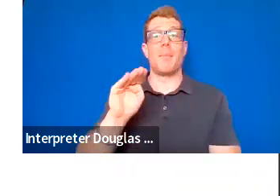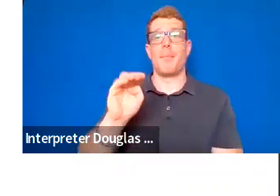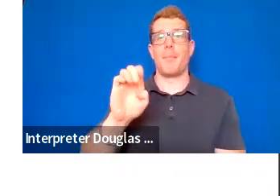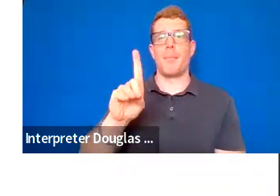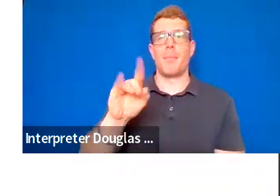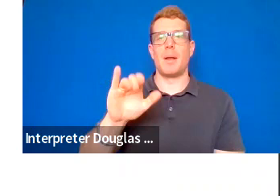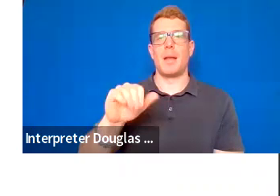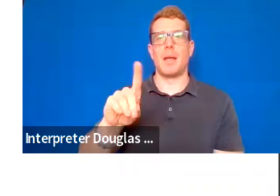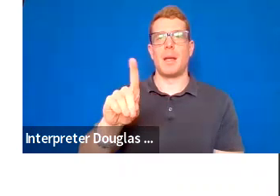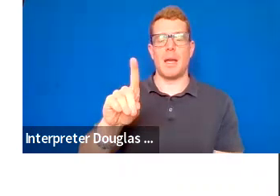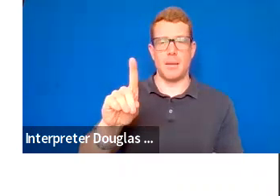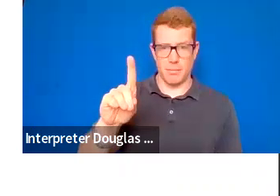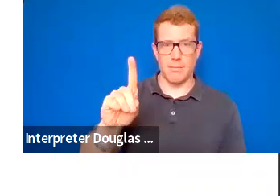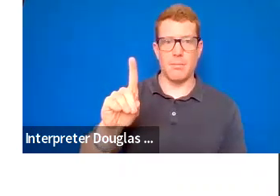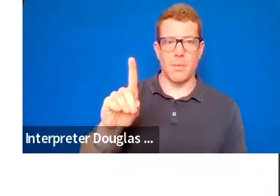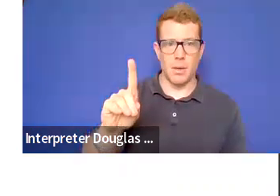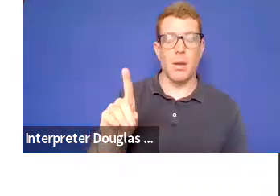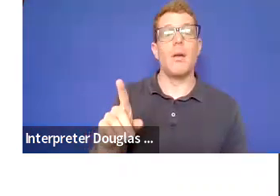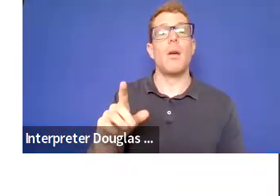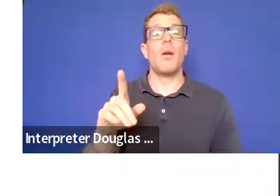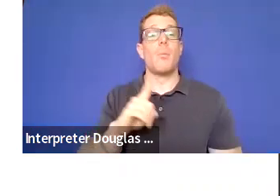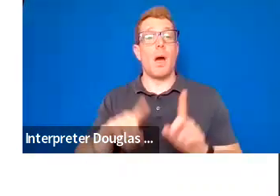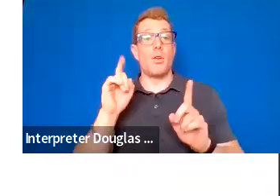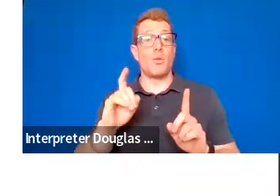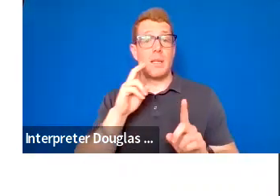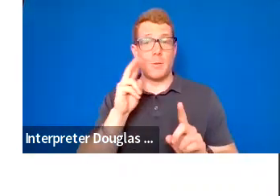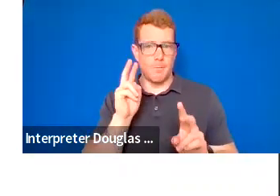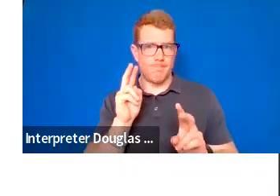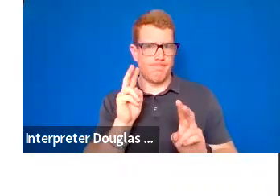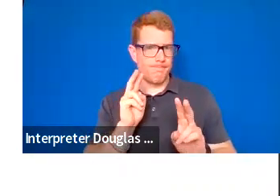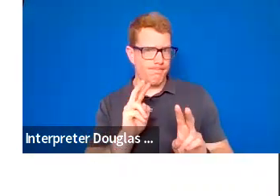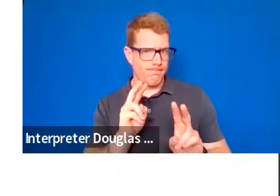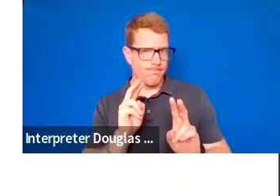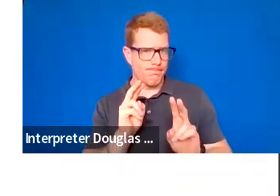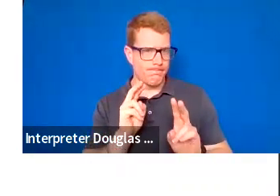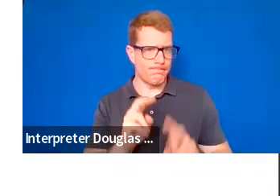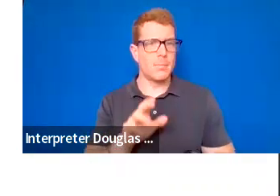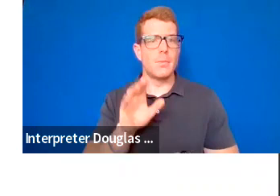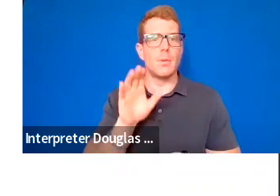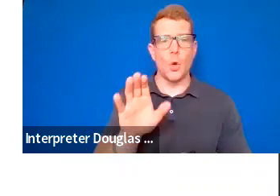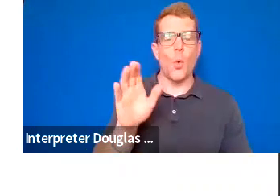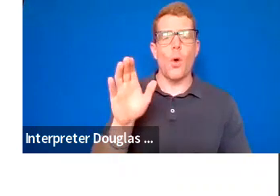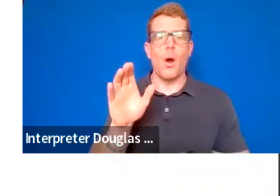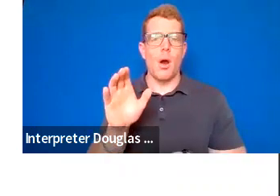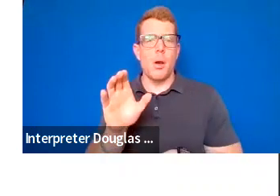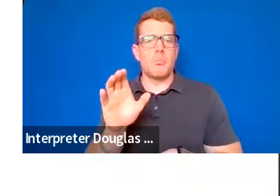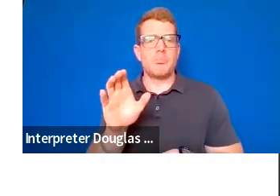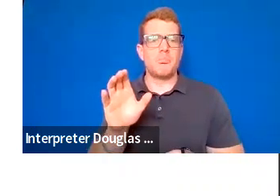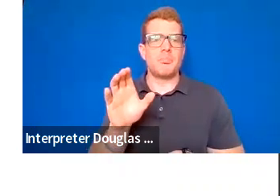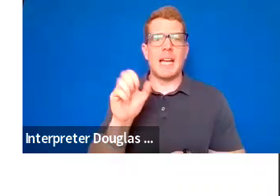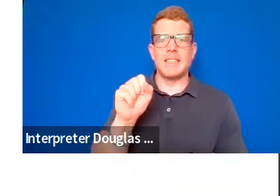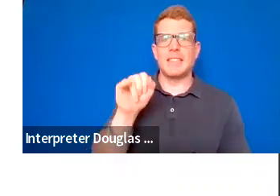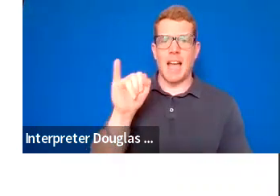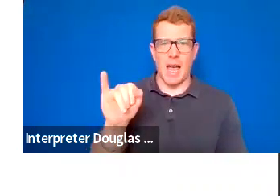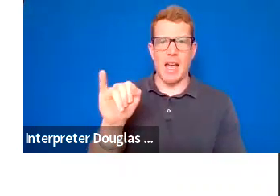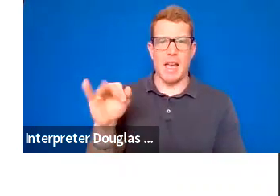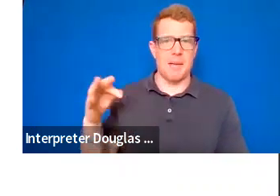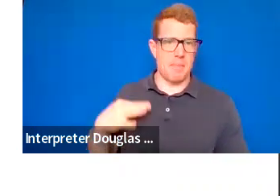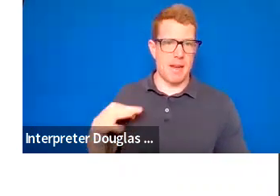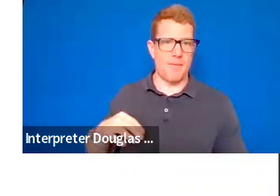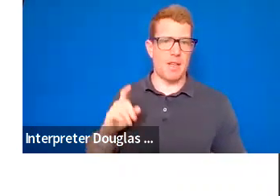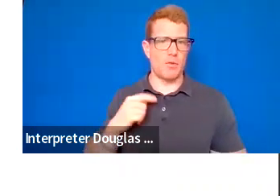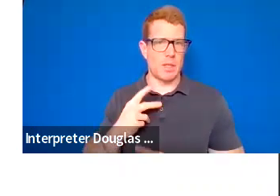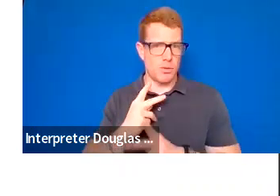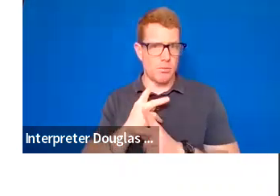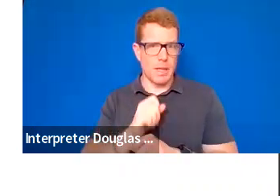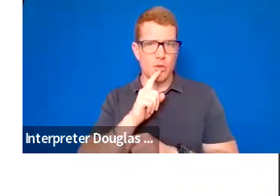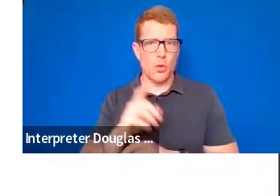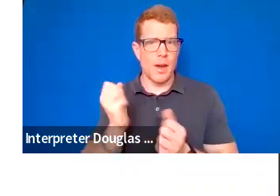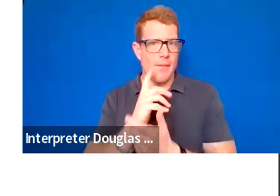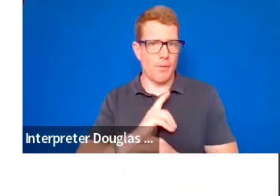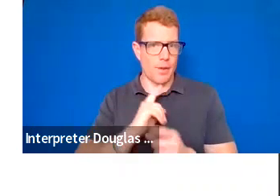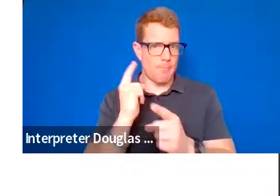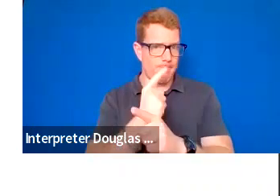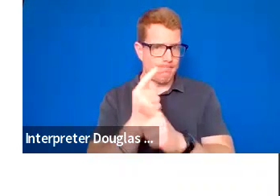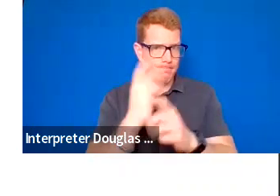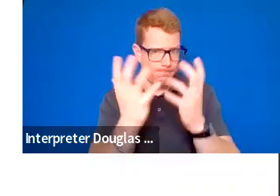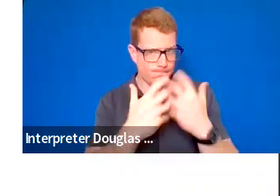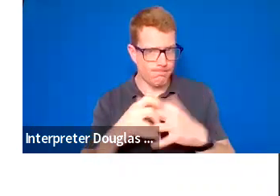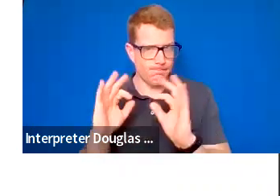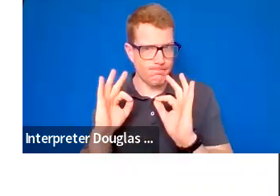You know, having a disability, and you have to watch that asset limit of 2,000 in the bank